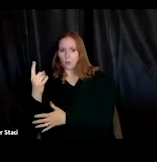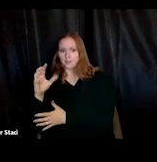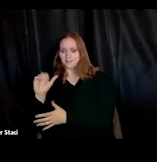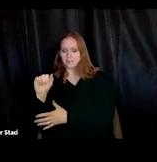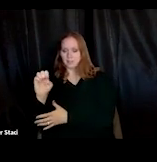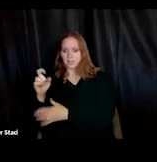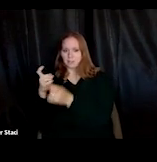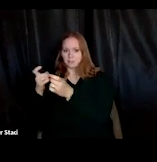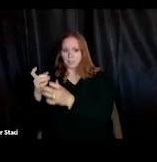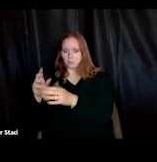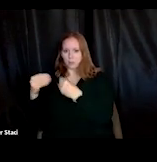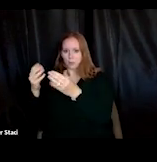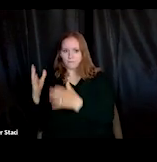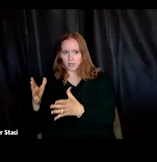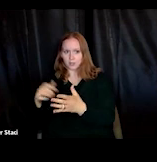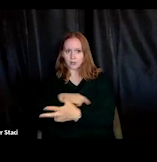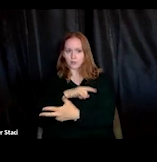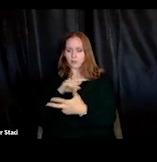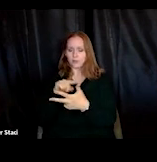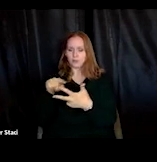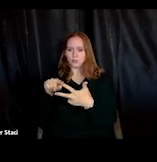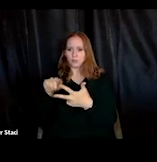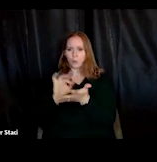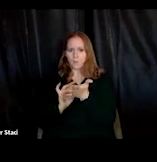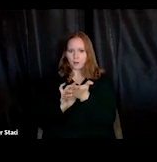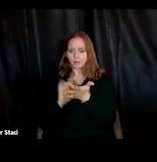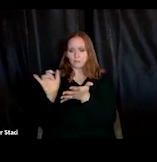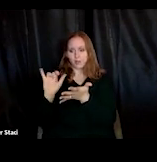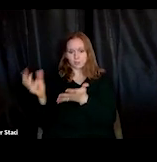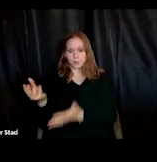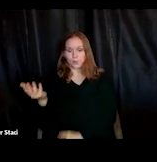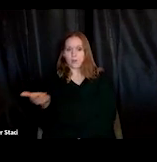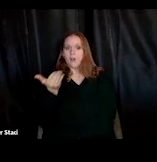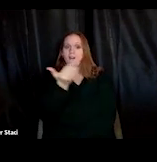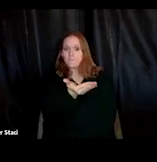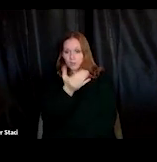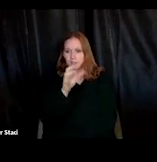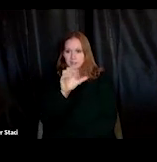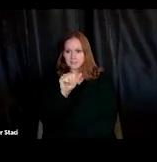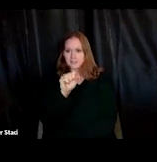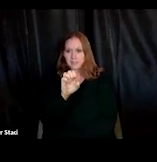The two medical providers also offered case management services. But in total, essentially,